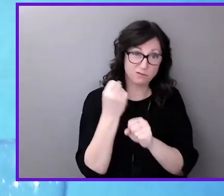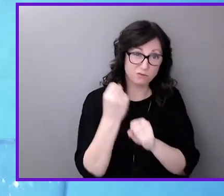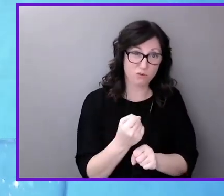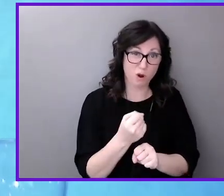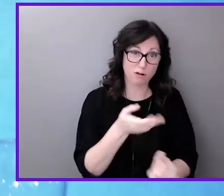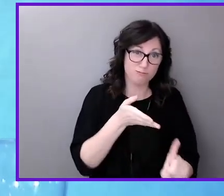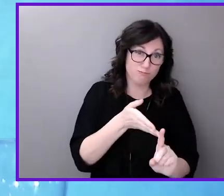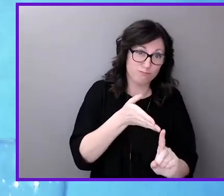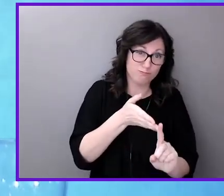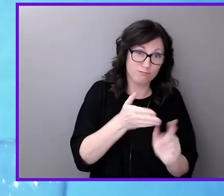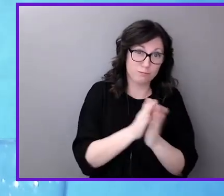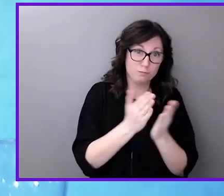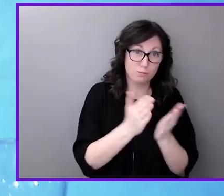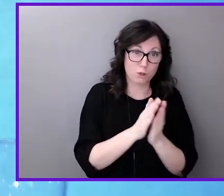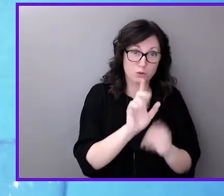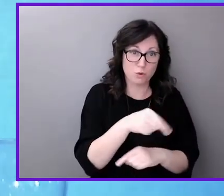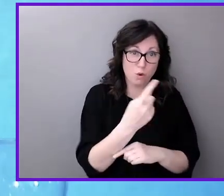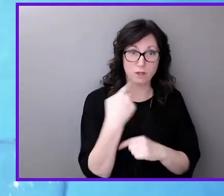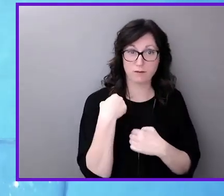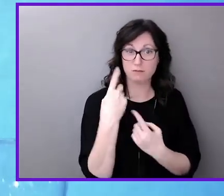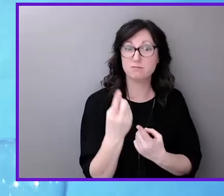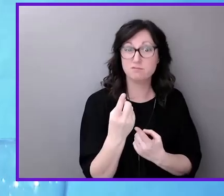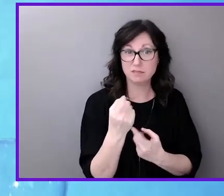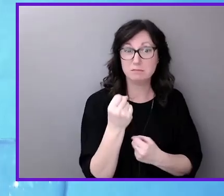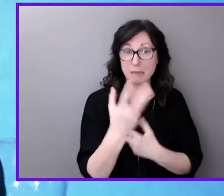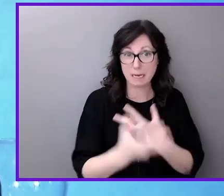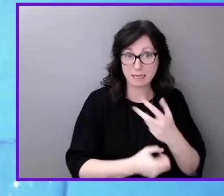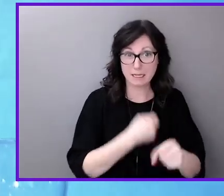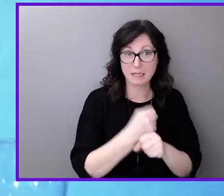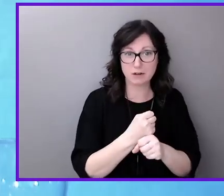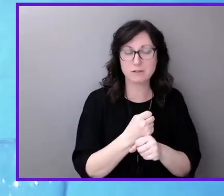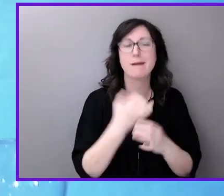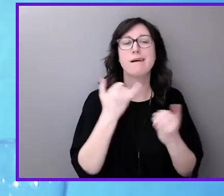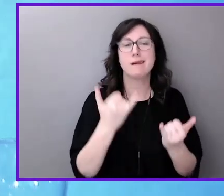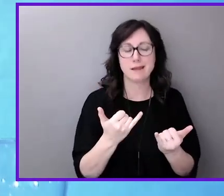over the last decades is being addressed right now. Yes, it’s something that we are